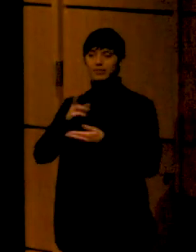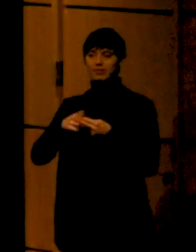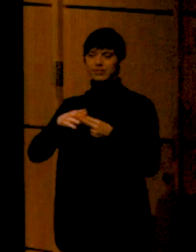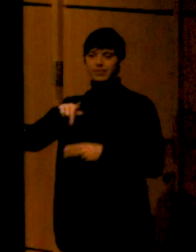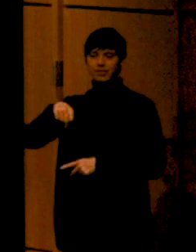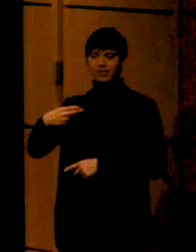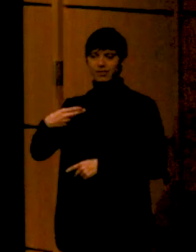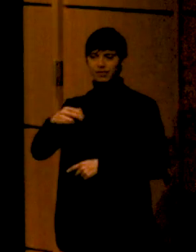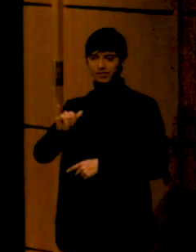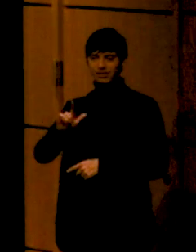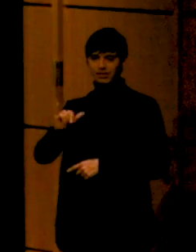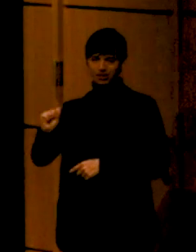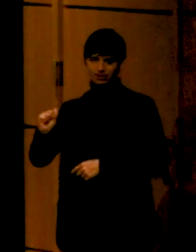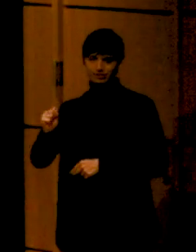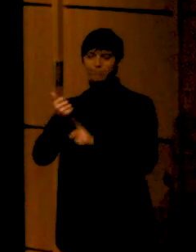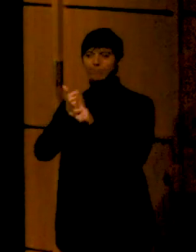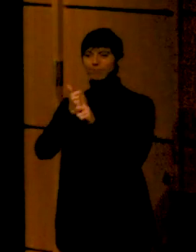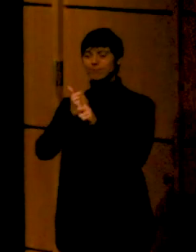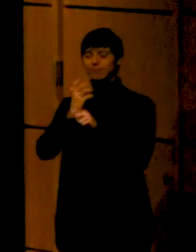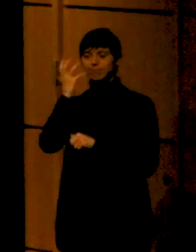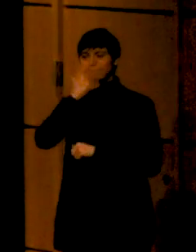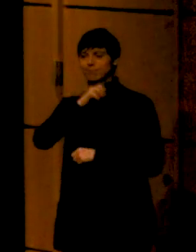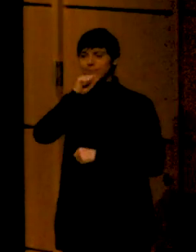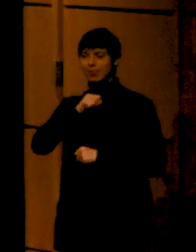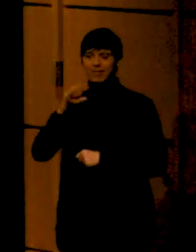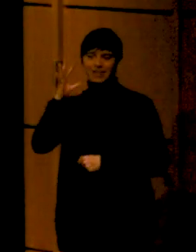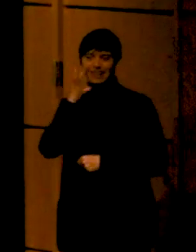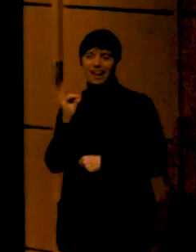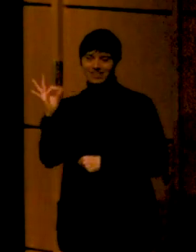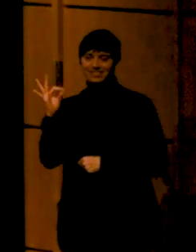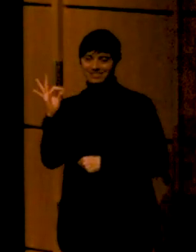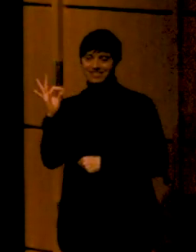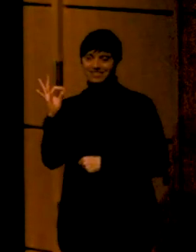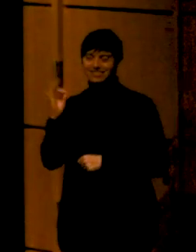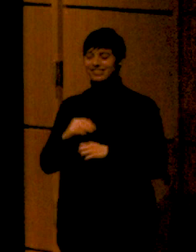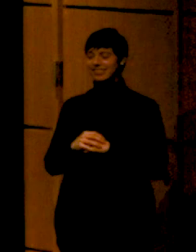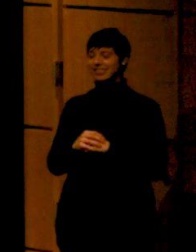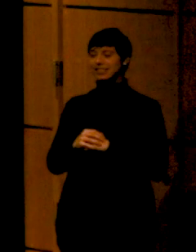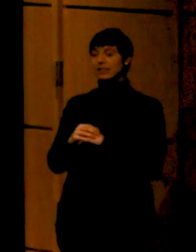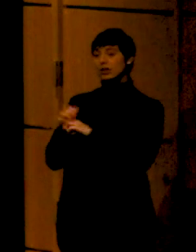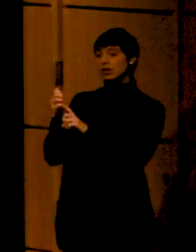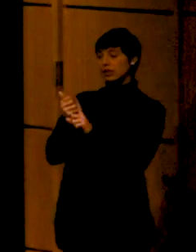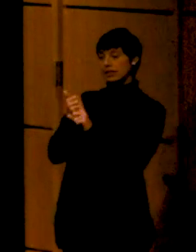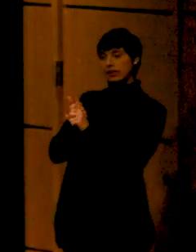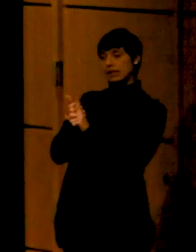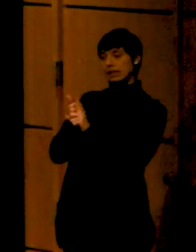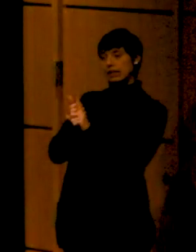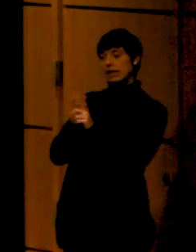She's the one who developed the scheme that's now been adopted around the world of trap,